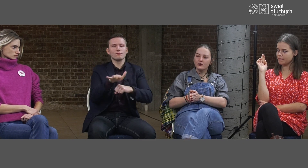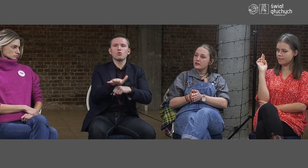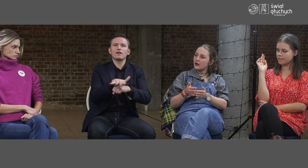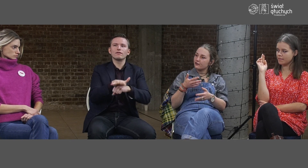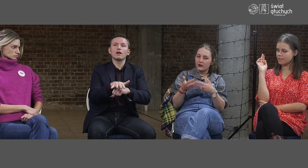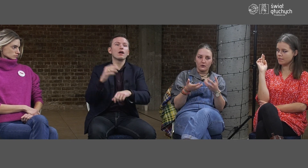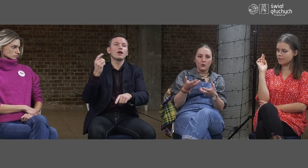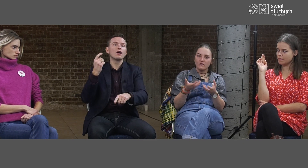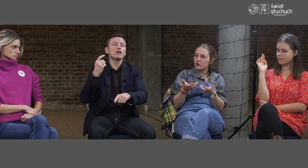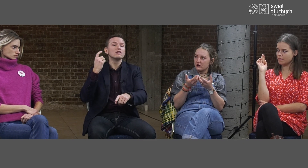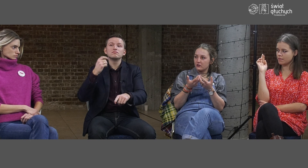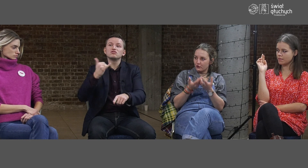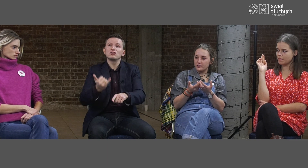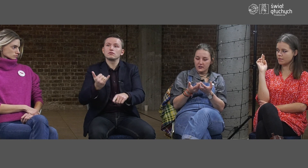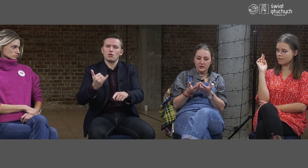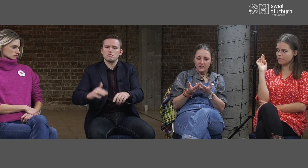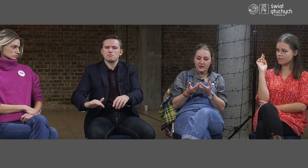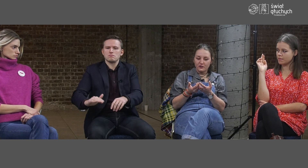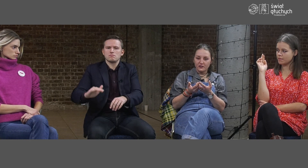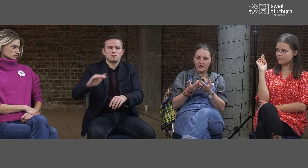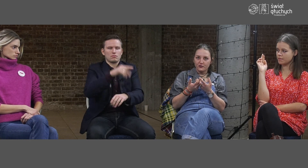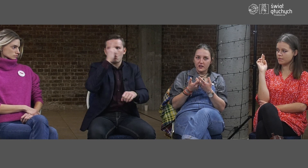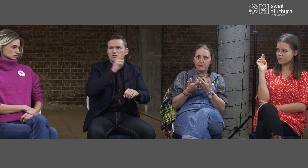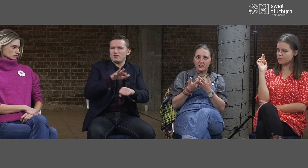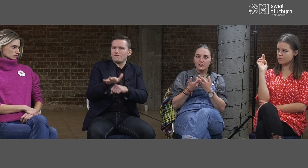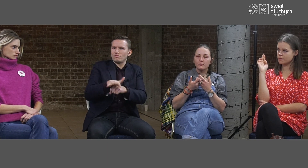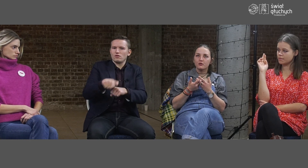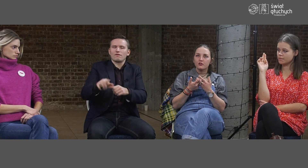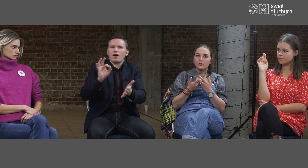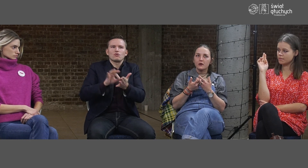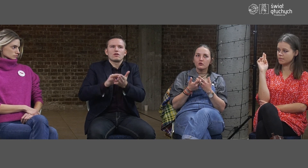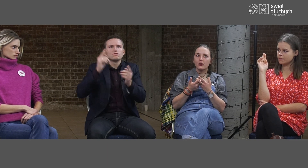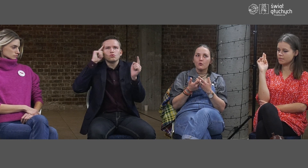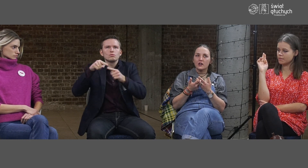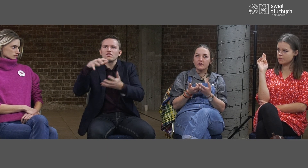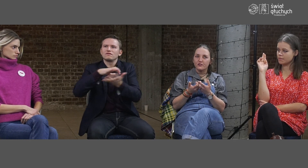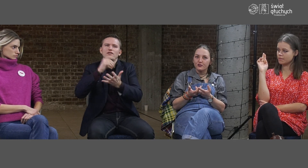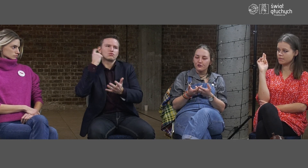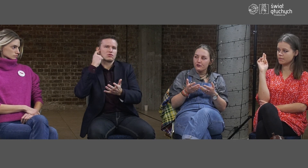but rather a desire for the child to have an easier life. If the child fits into the hearing world,